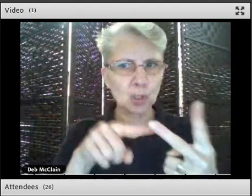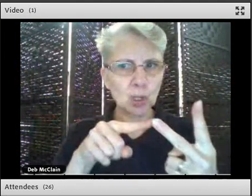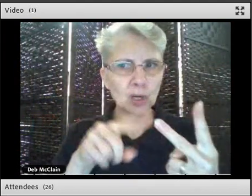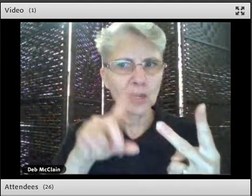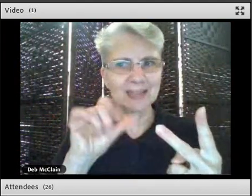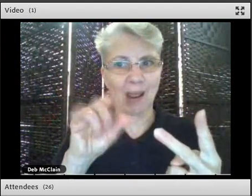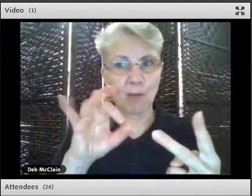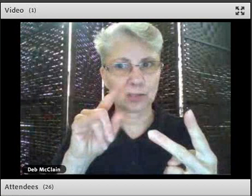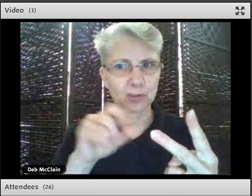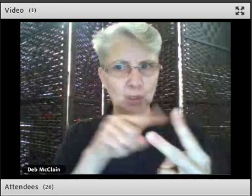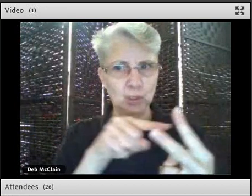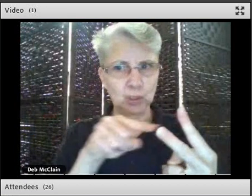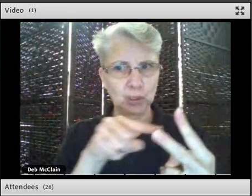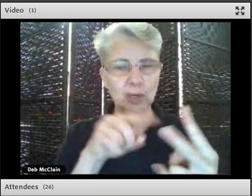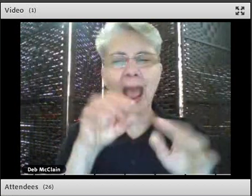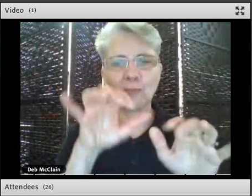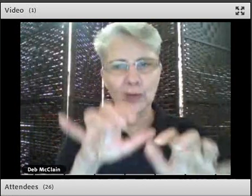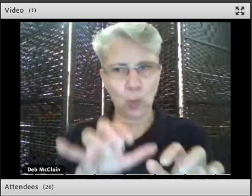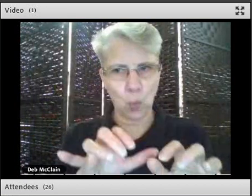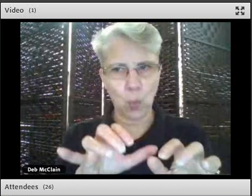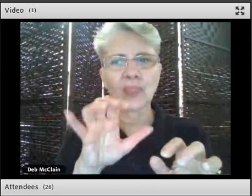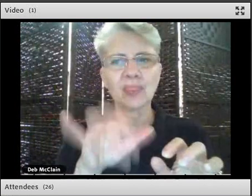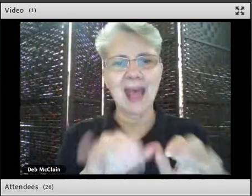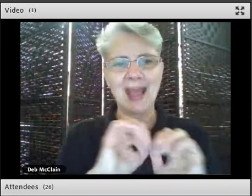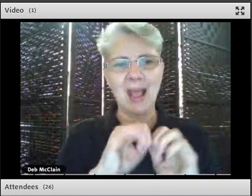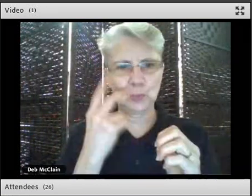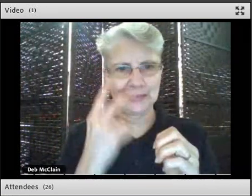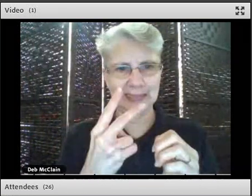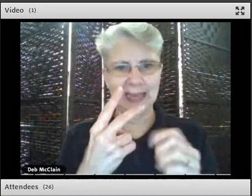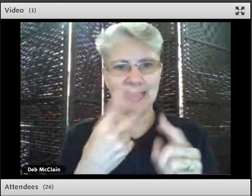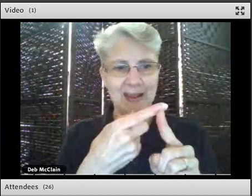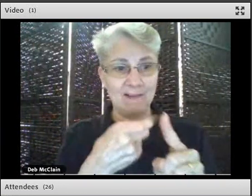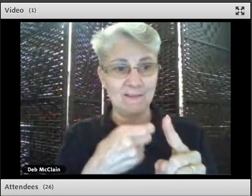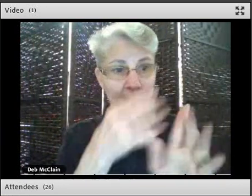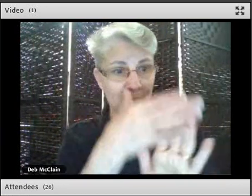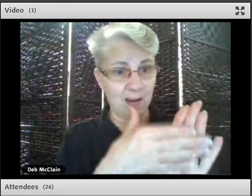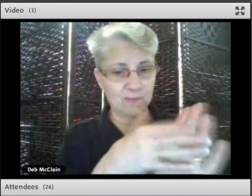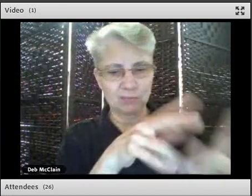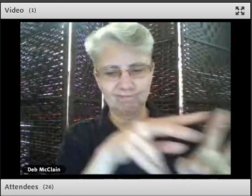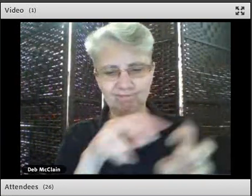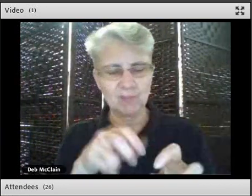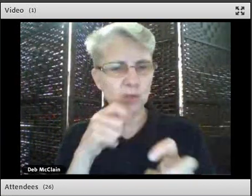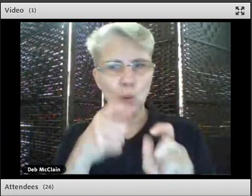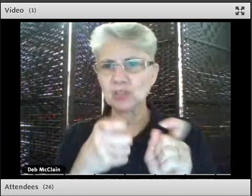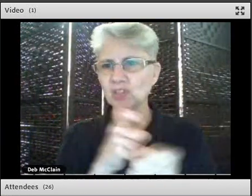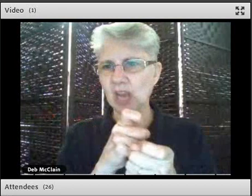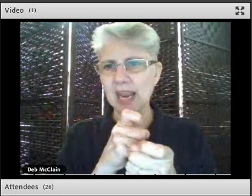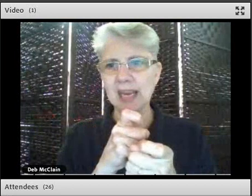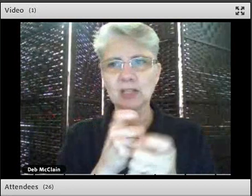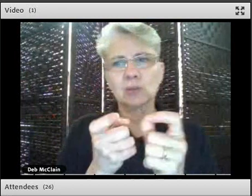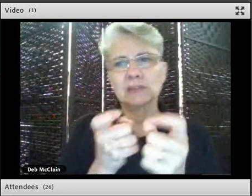So, you don't need to change anything or reorder anything. And you can use a semicolon